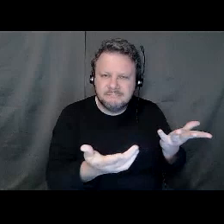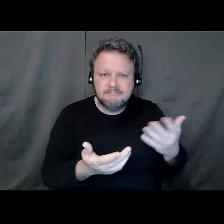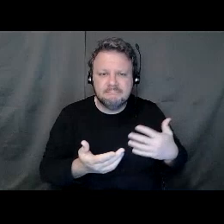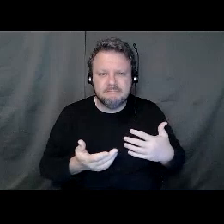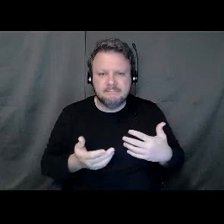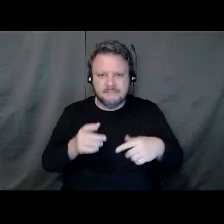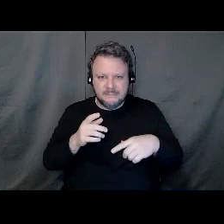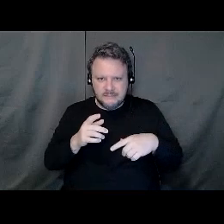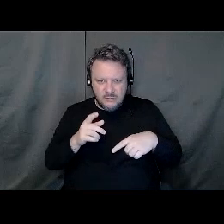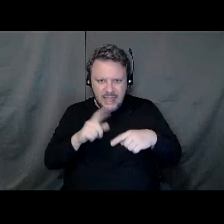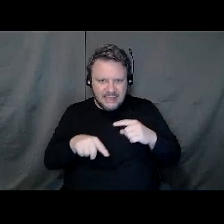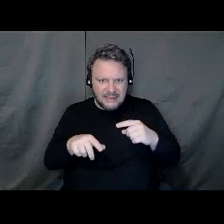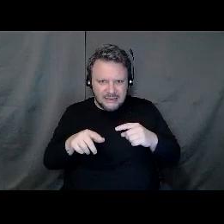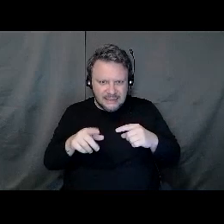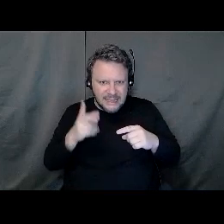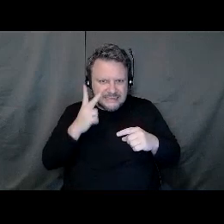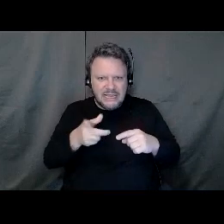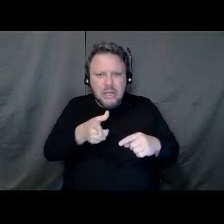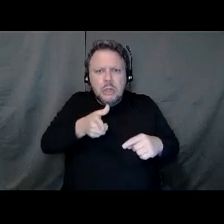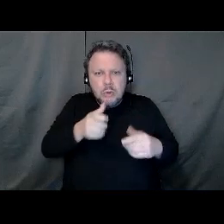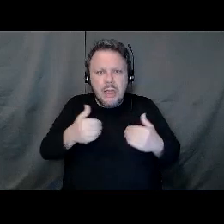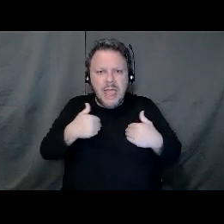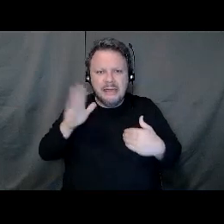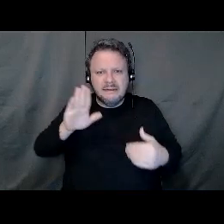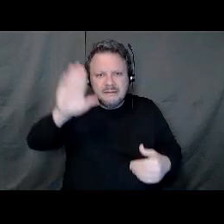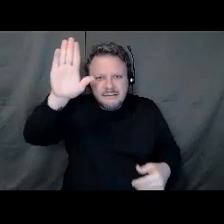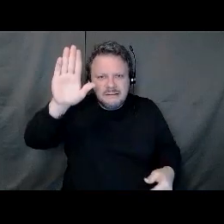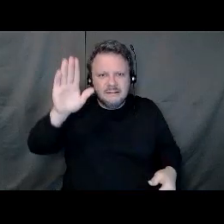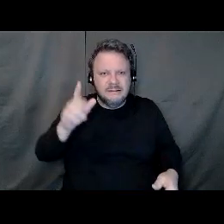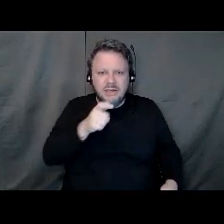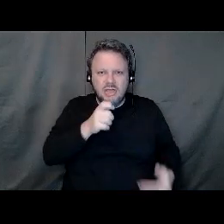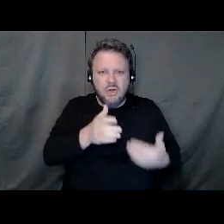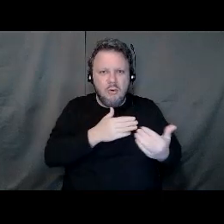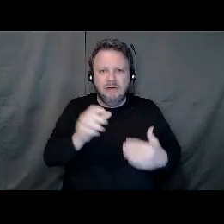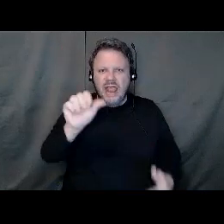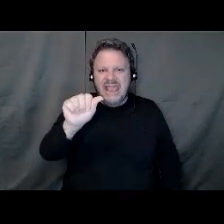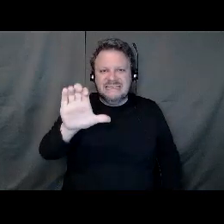So I can't see who has her hand up but. It's AC, whoever that is.